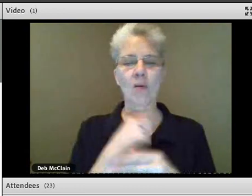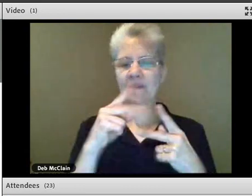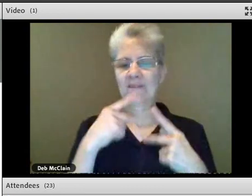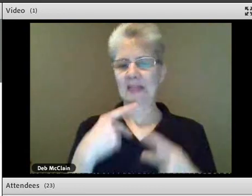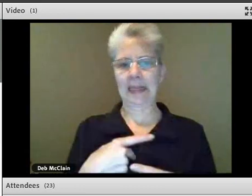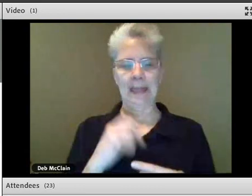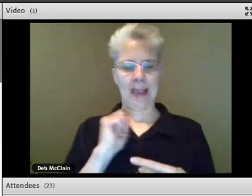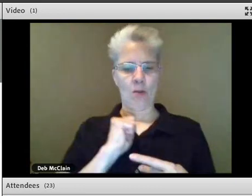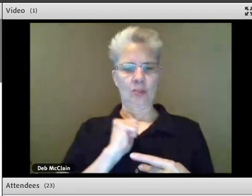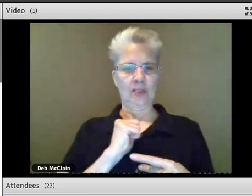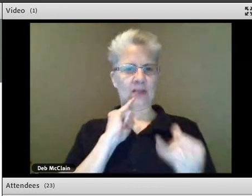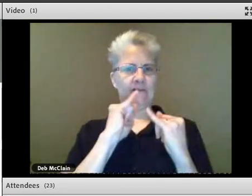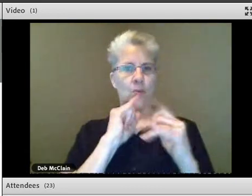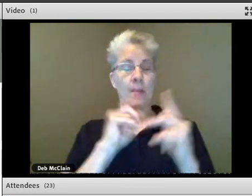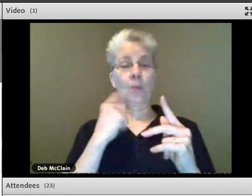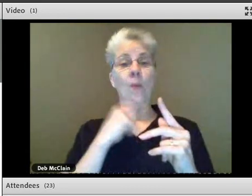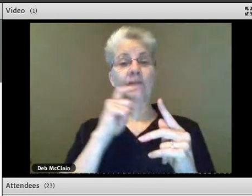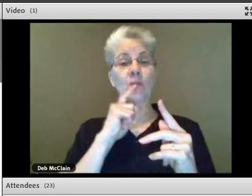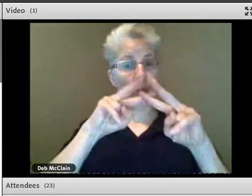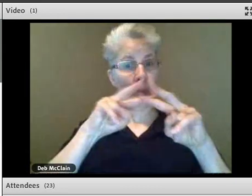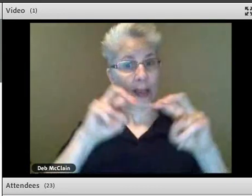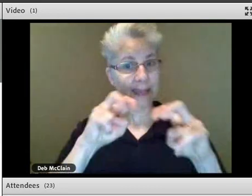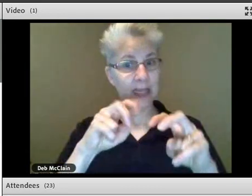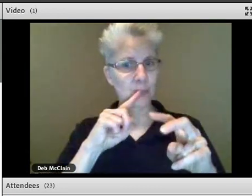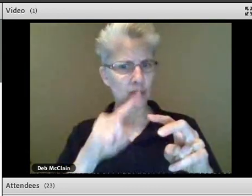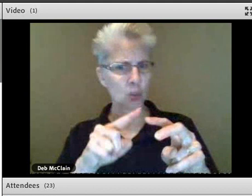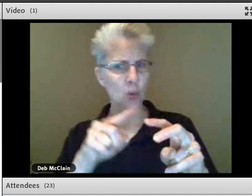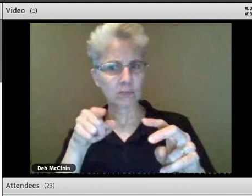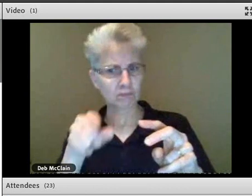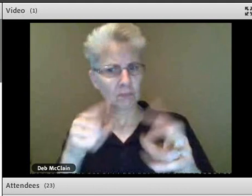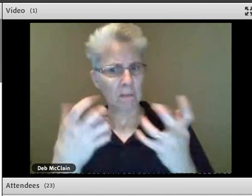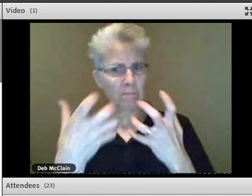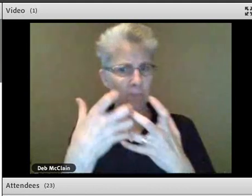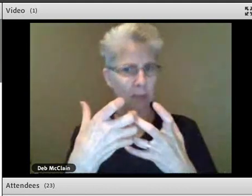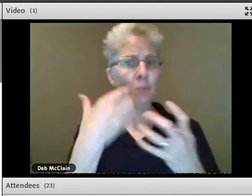but we do need to make sure we assess to see if people were viable candidates,